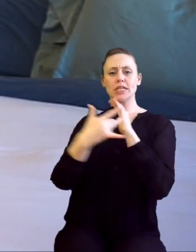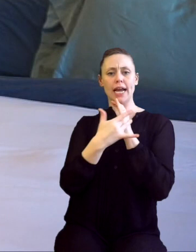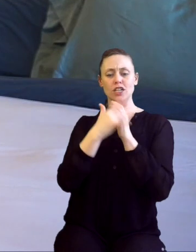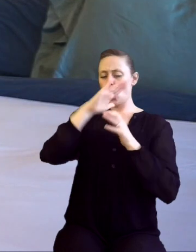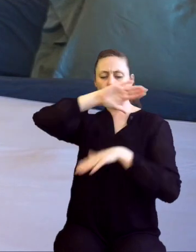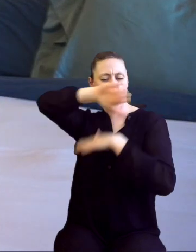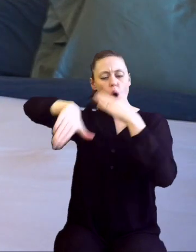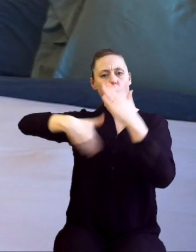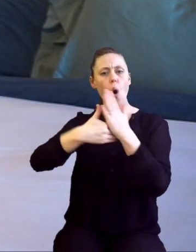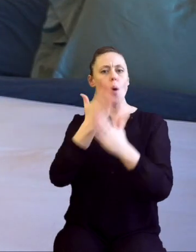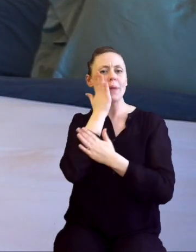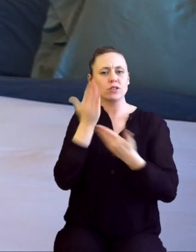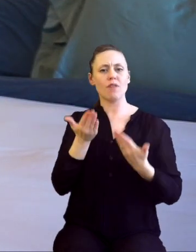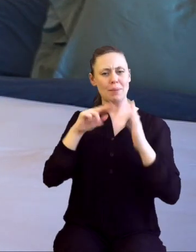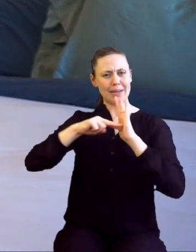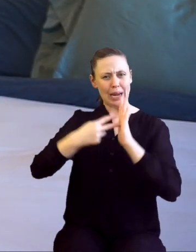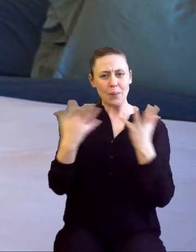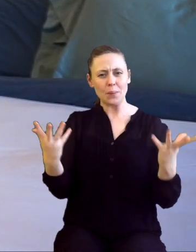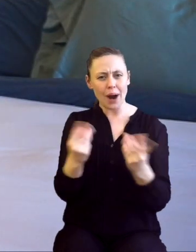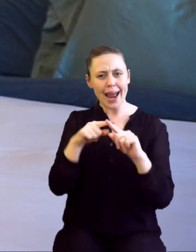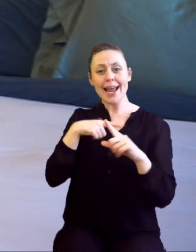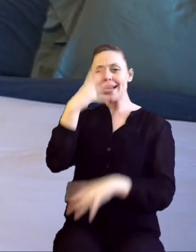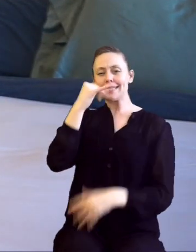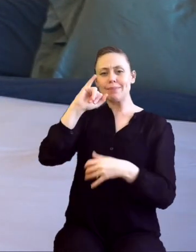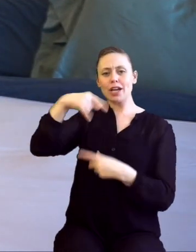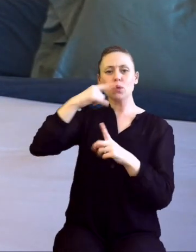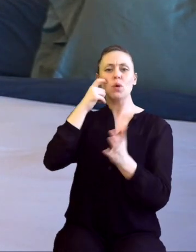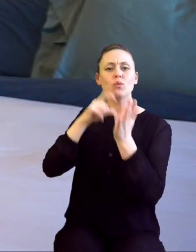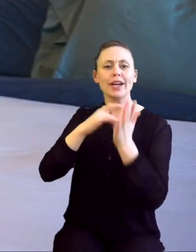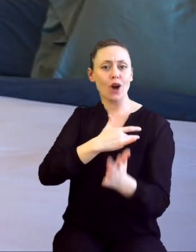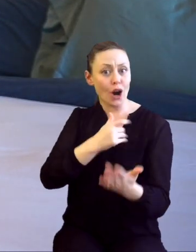of their beds. What does this mean? Sleep IQ will recognize your heart rate, your